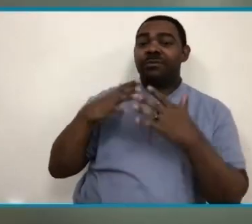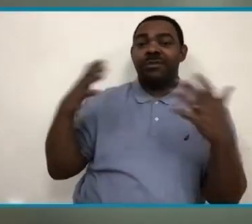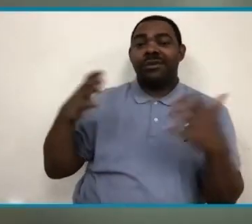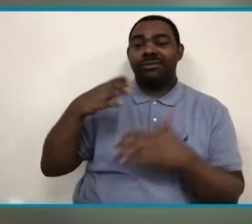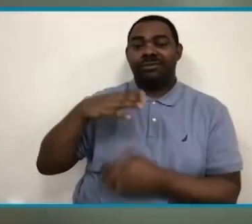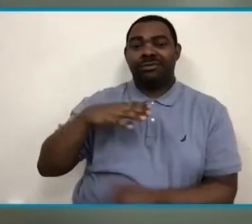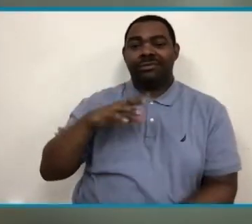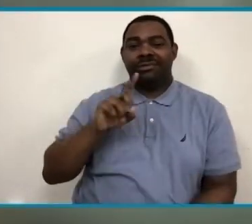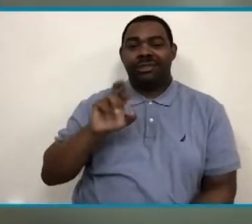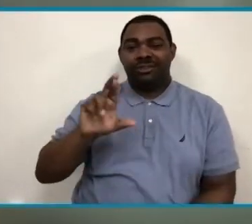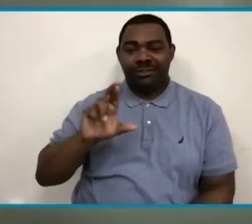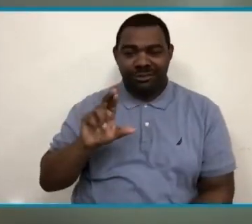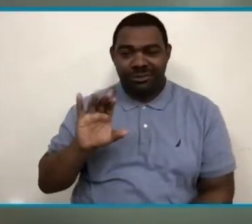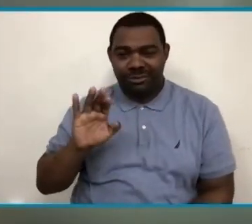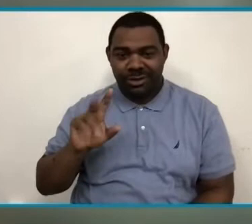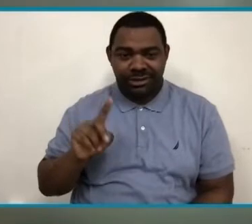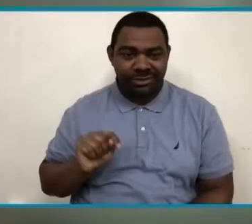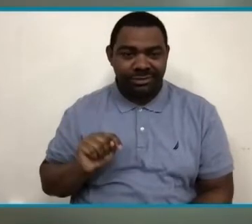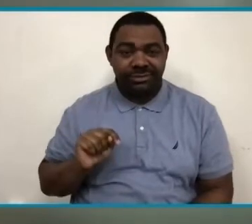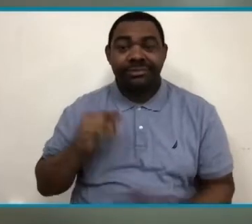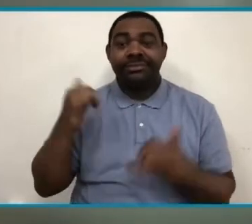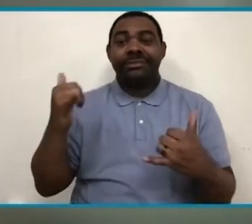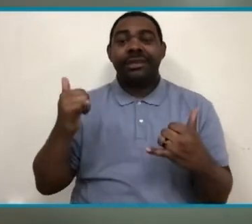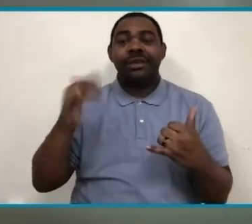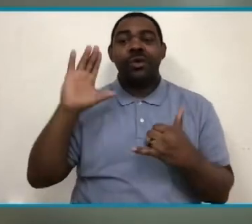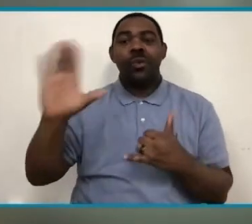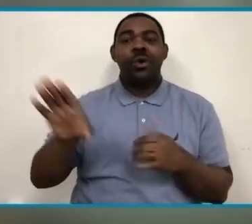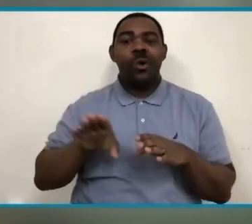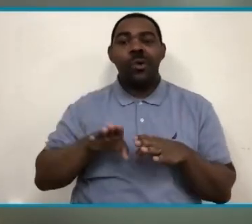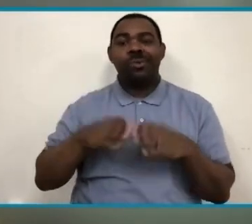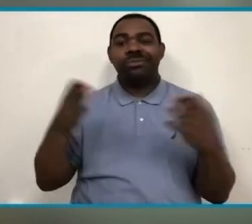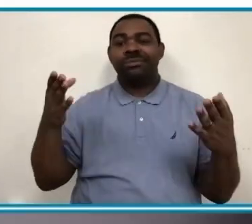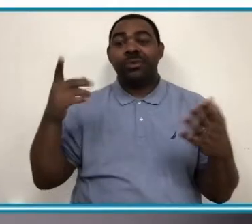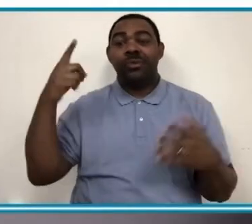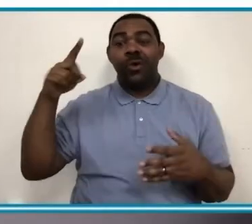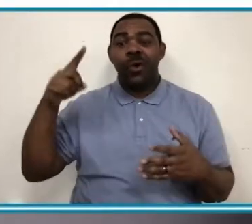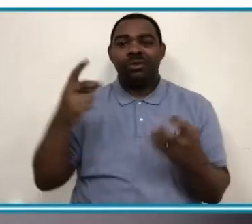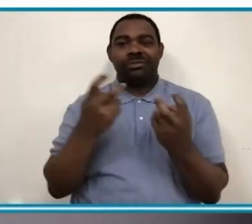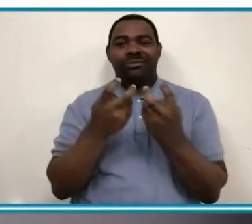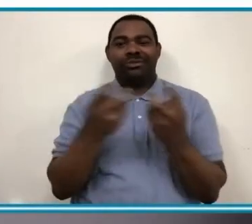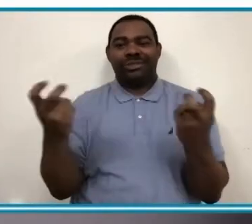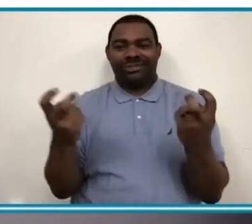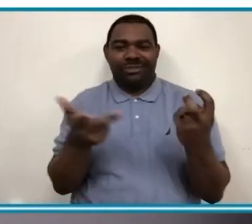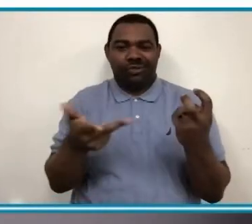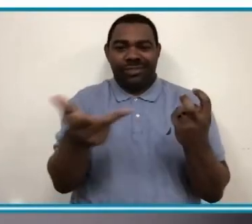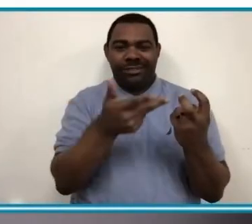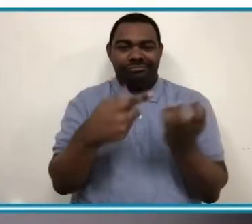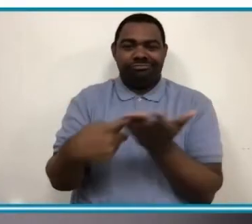And now we are going to open up for a group discussion with all four panelists.